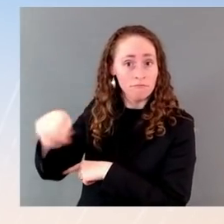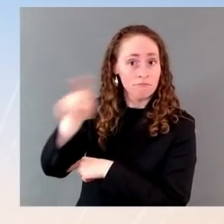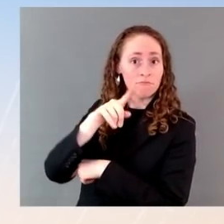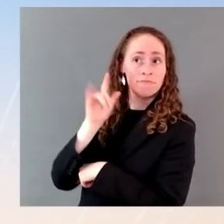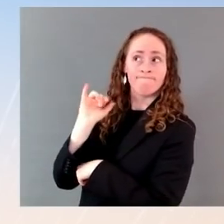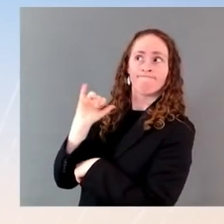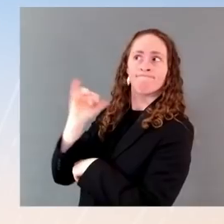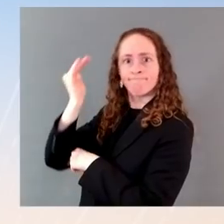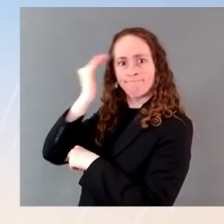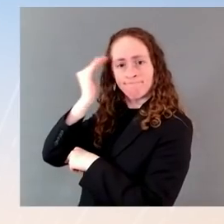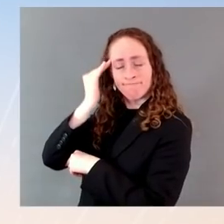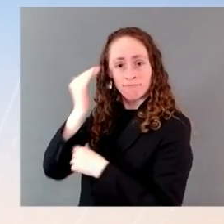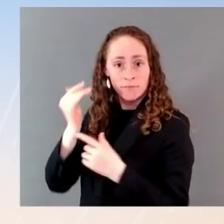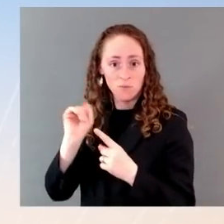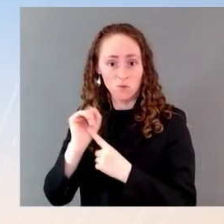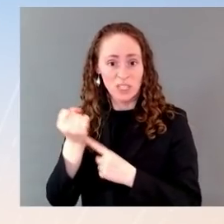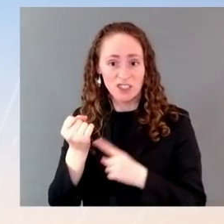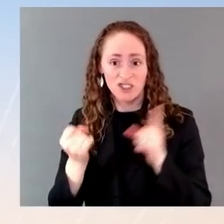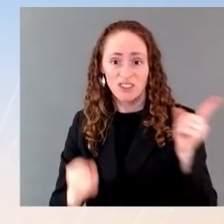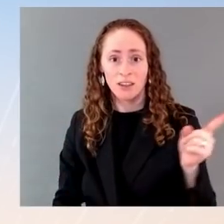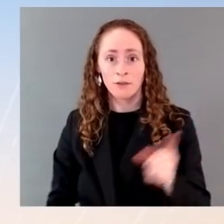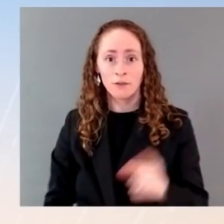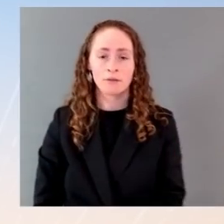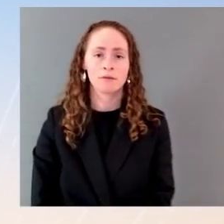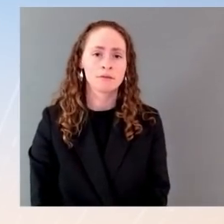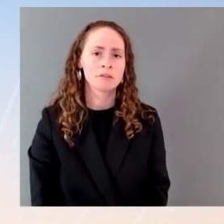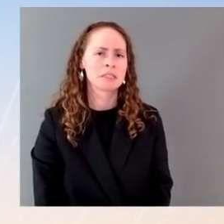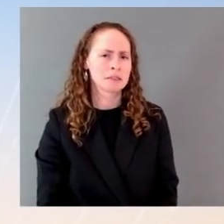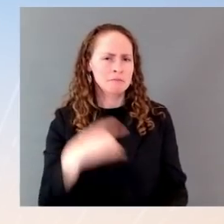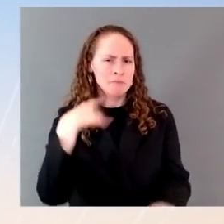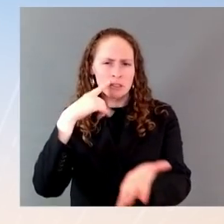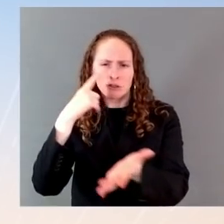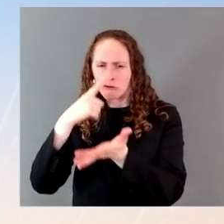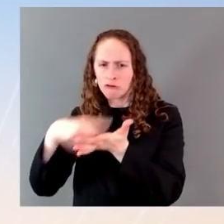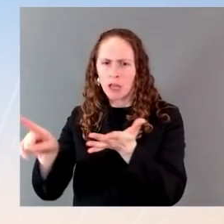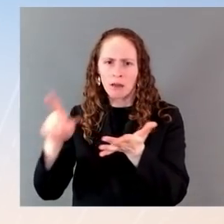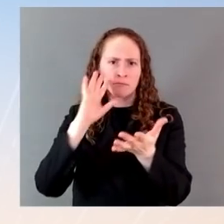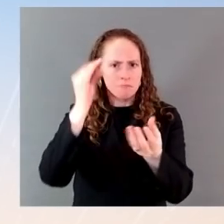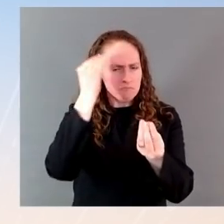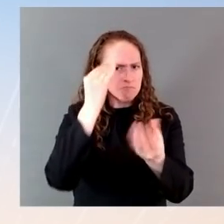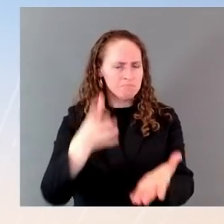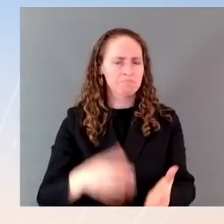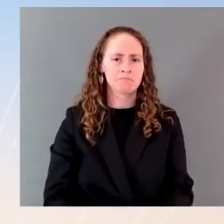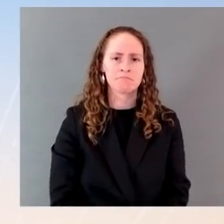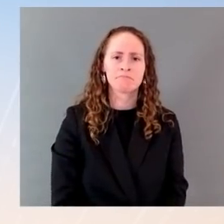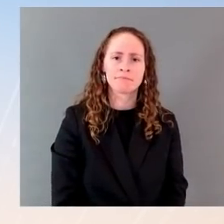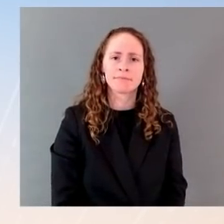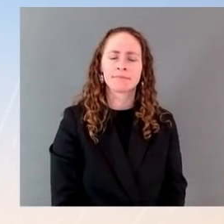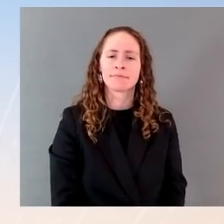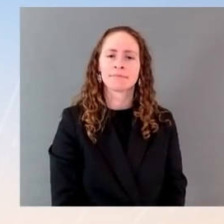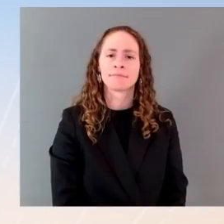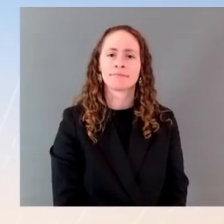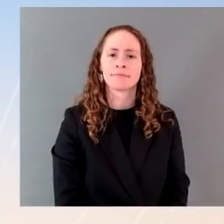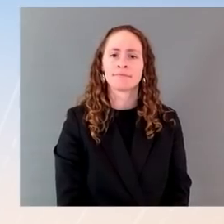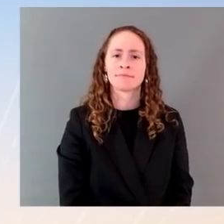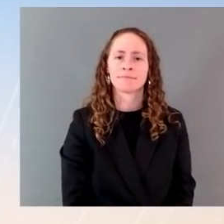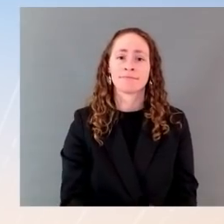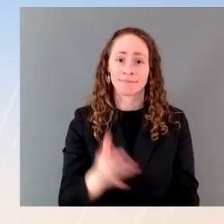The Press: But specifically on Ukraine, I mean, you're talking about the possibility of serious consequences -- I mean, economic and otherwise. Is this something the President